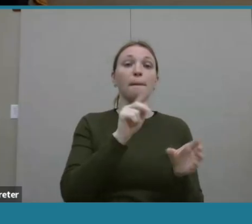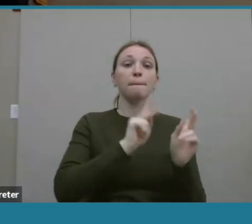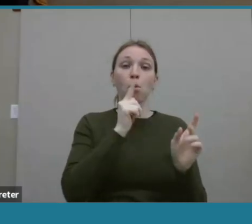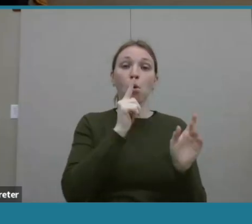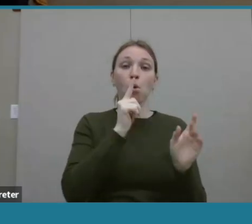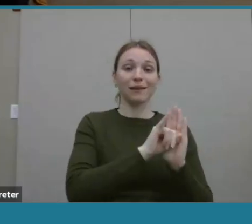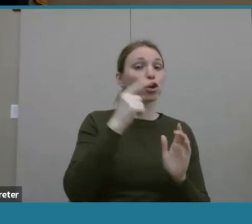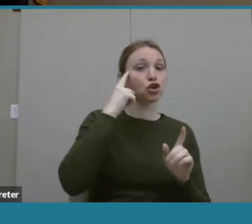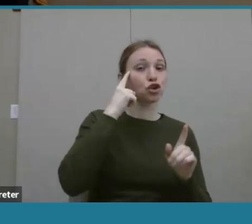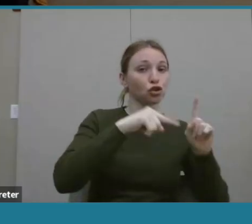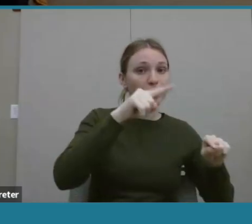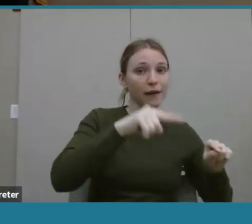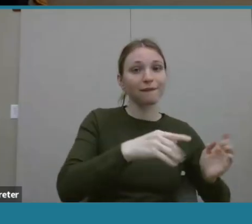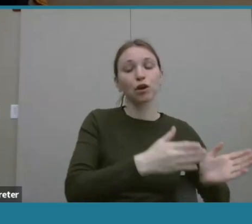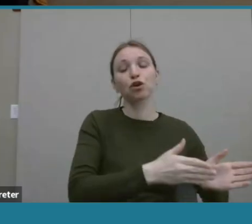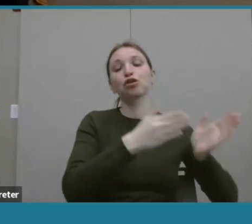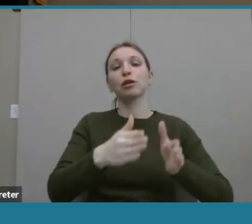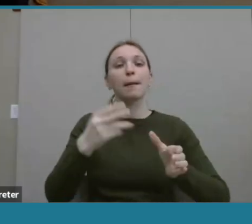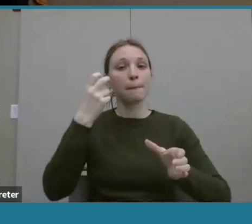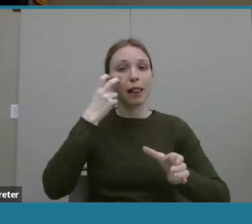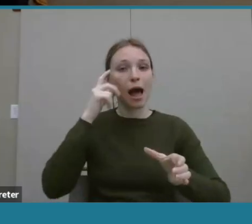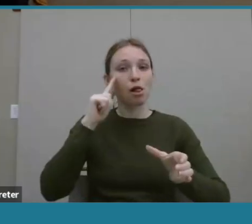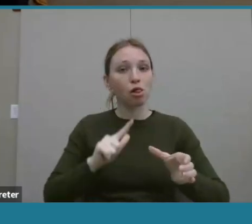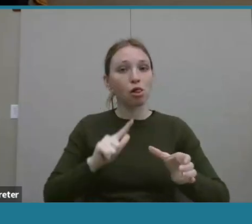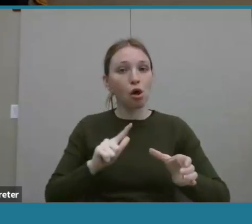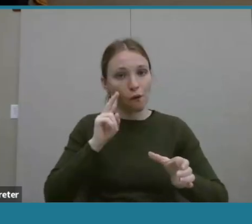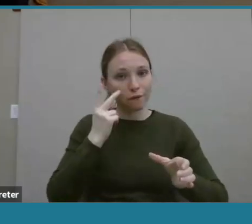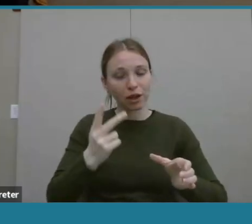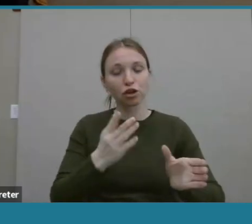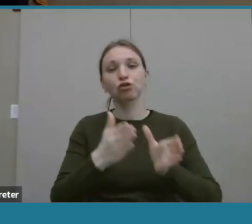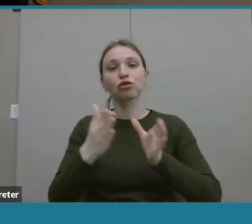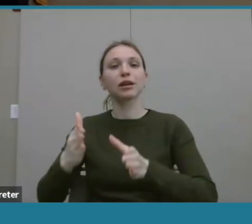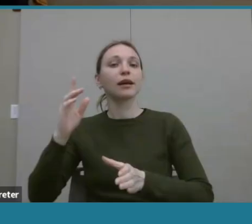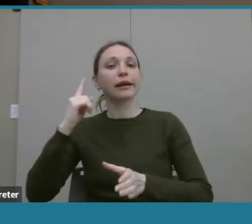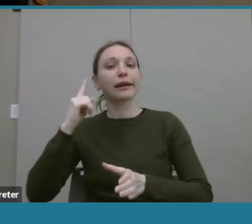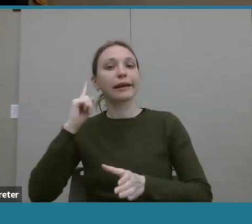people who are blind or have low vision, people who are deaf or hard of hearing, and people with mobility disabilities.